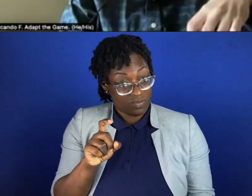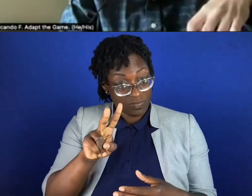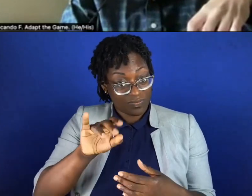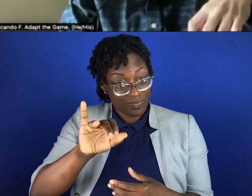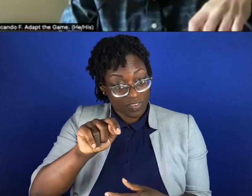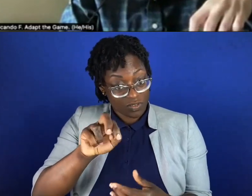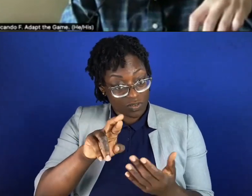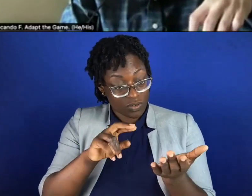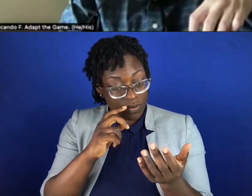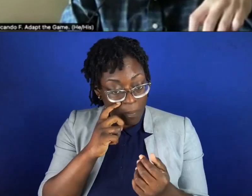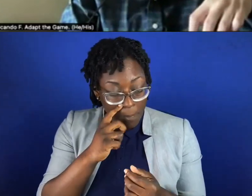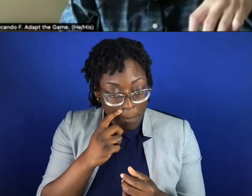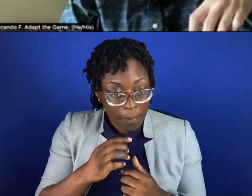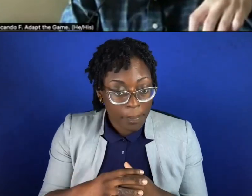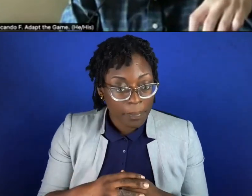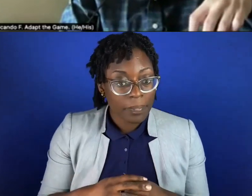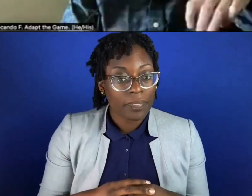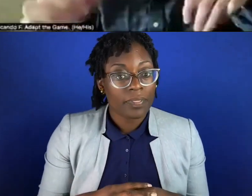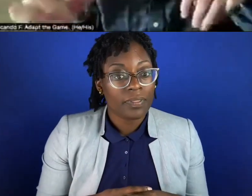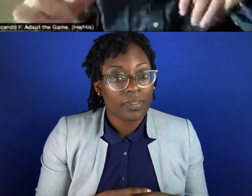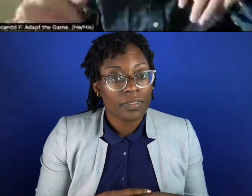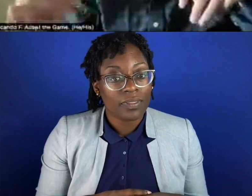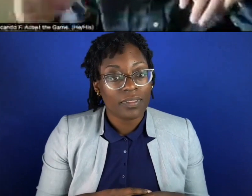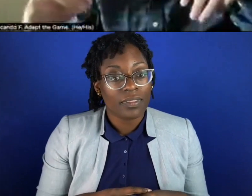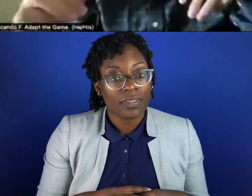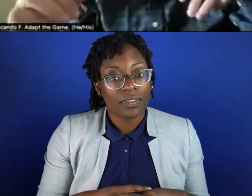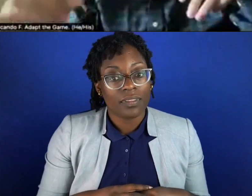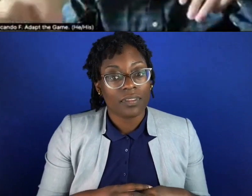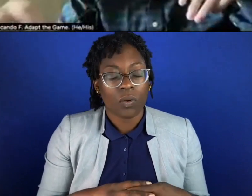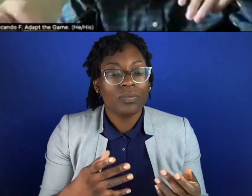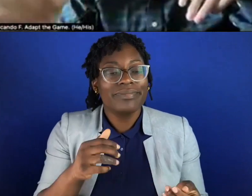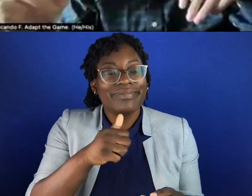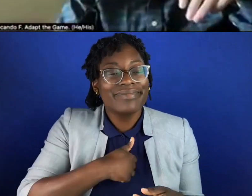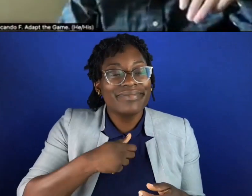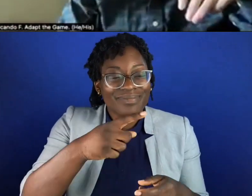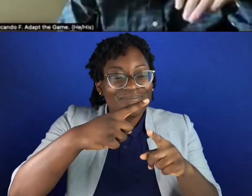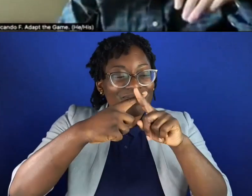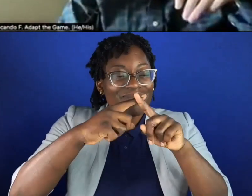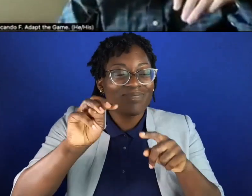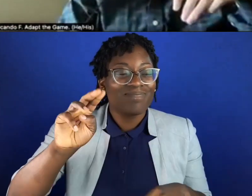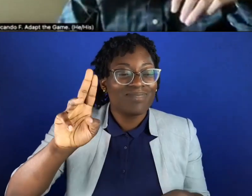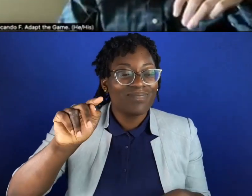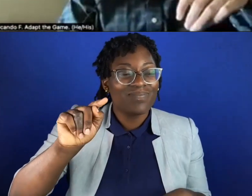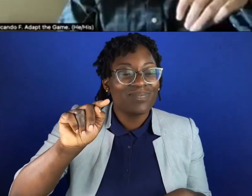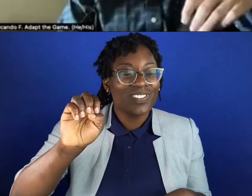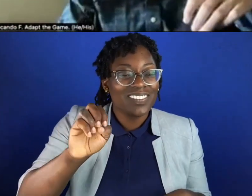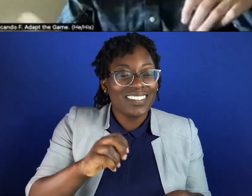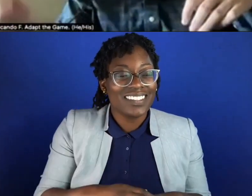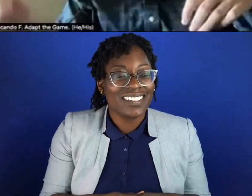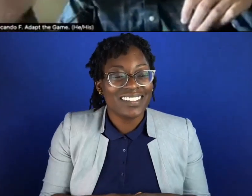Oh, you’re on mute my friend.